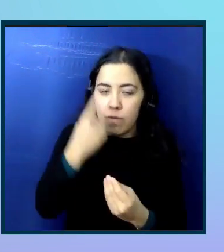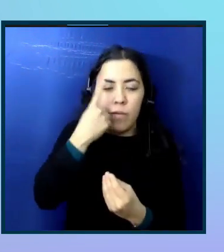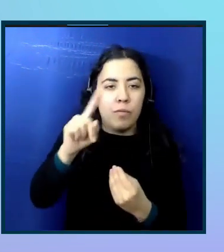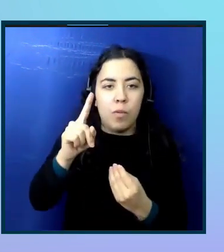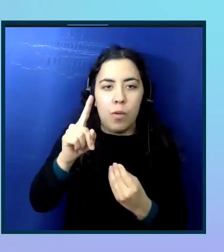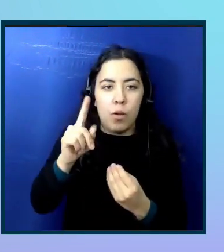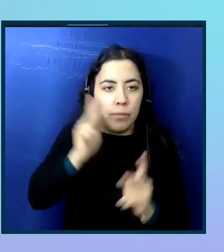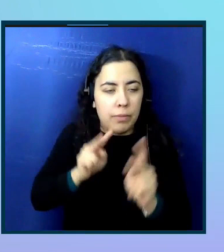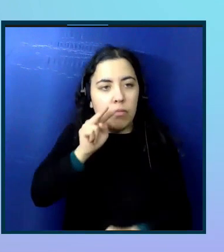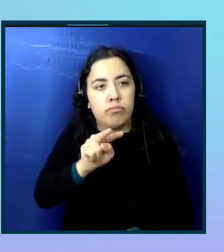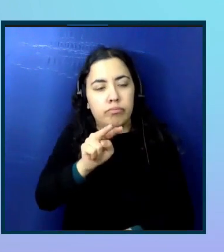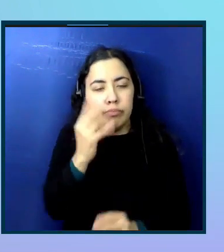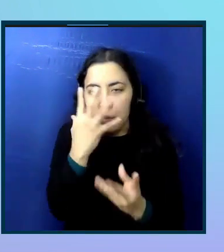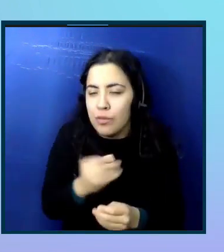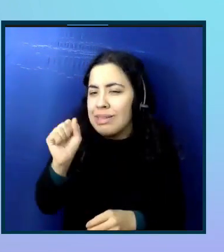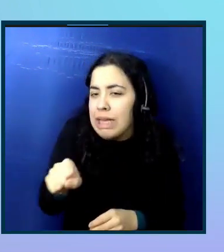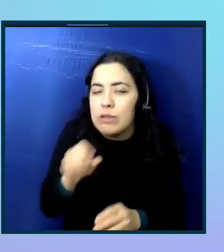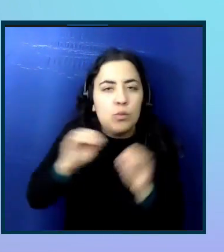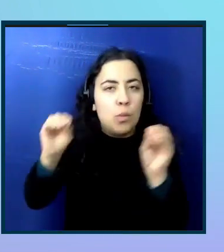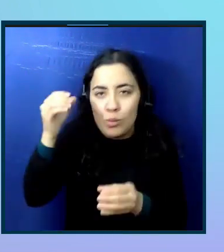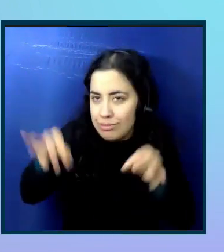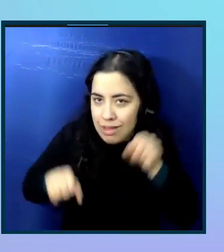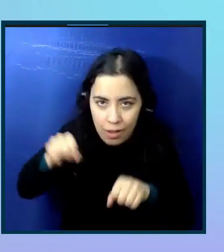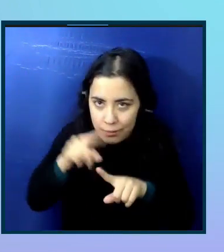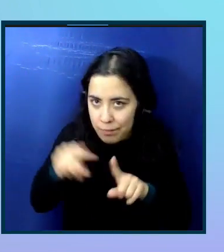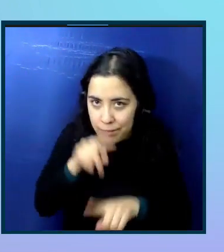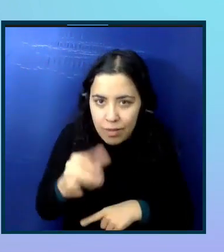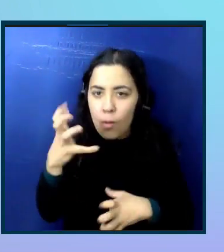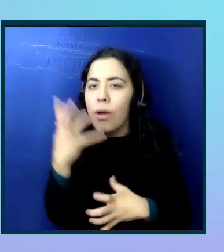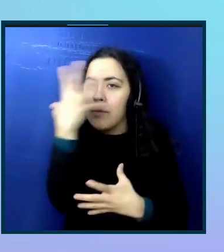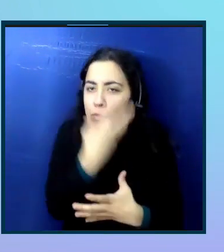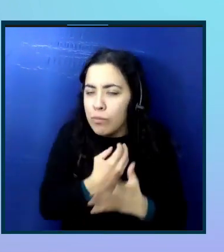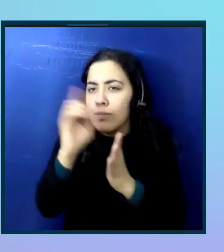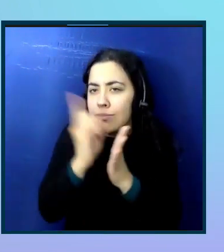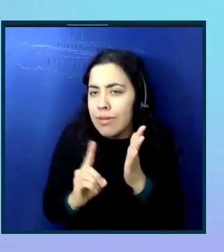without a doubt. But we also want it to function correctly.